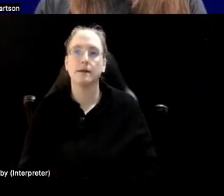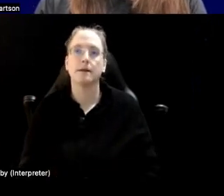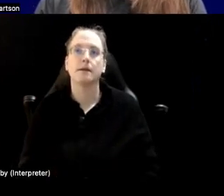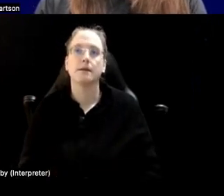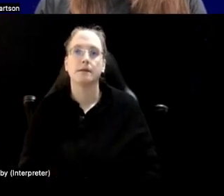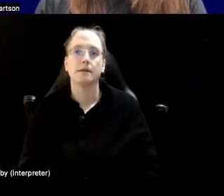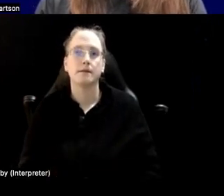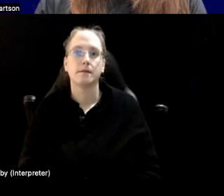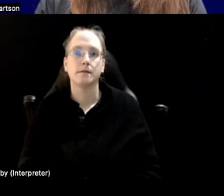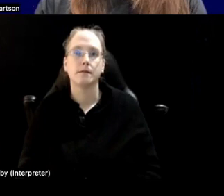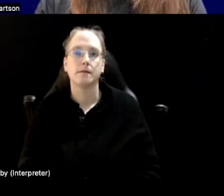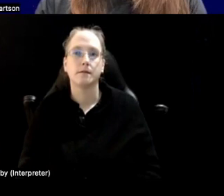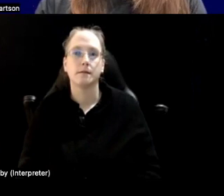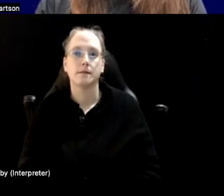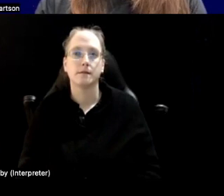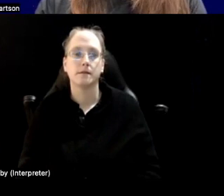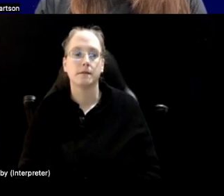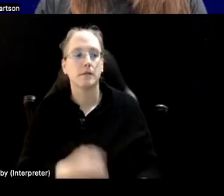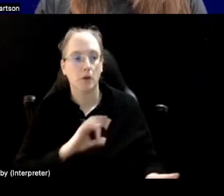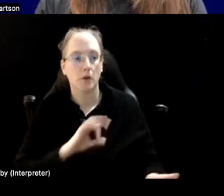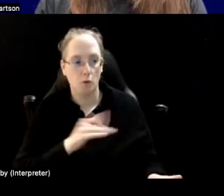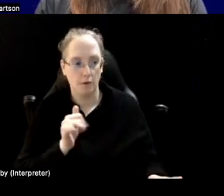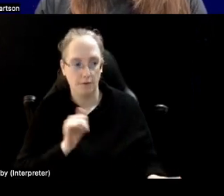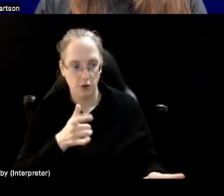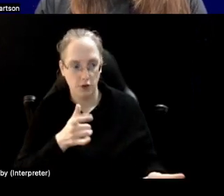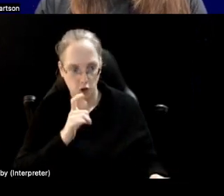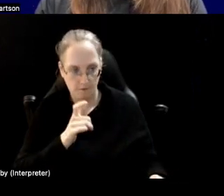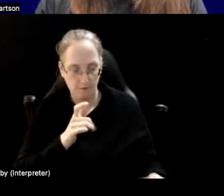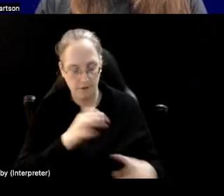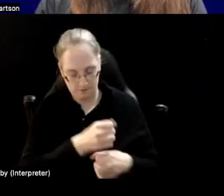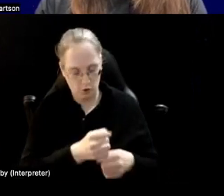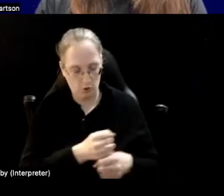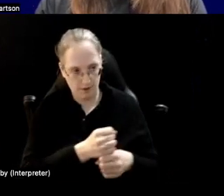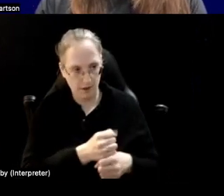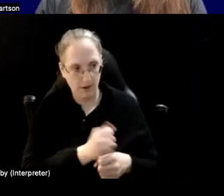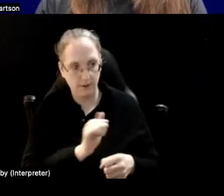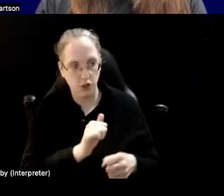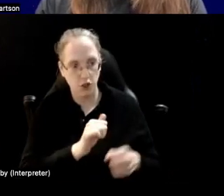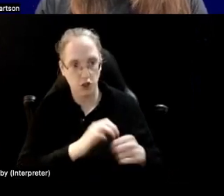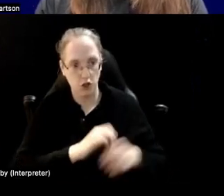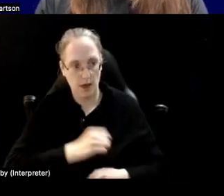and you've finished your coffee, you're finishing, so that big arm movement,